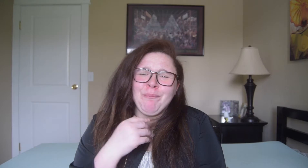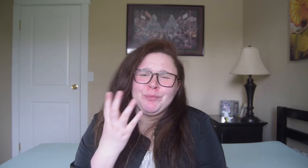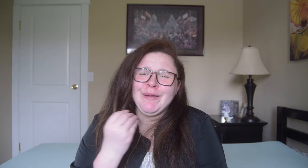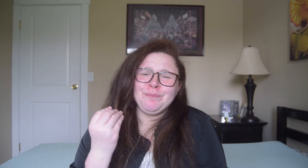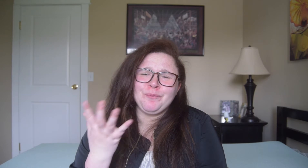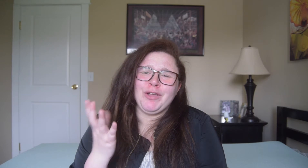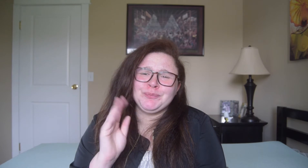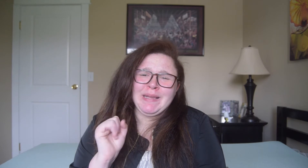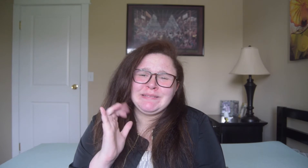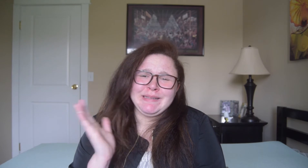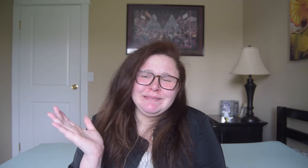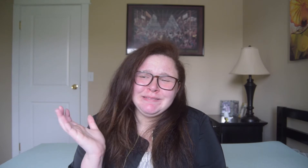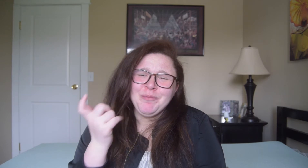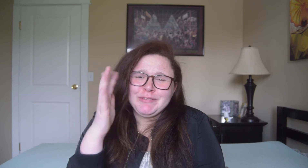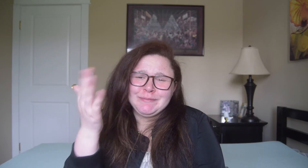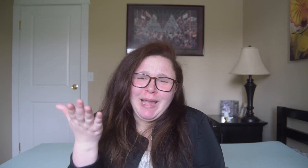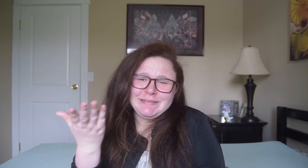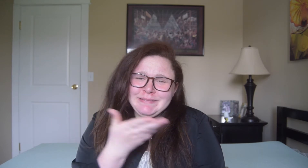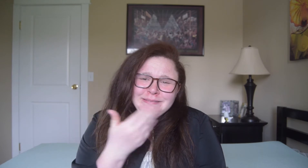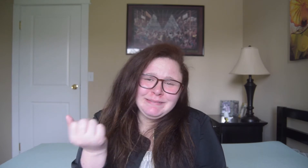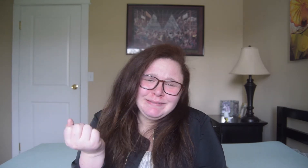I'm pretty much basic. What did you expect?